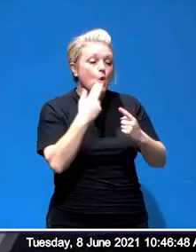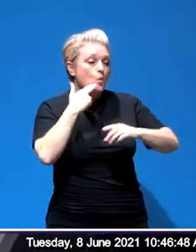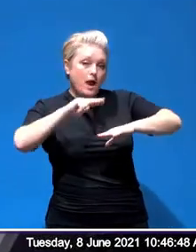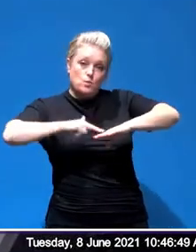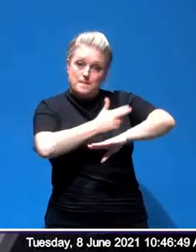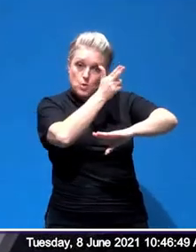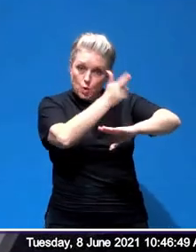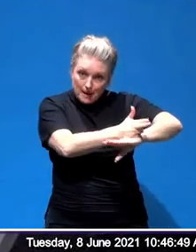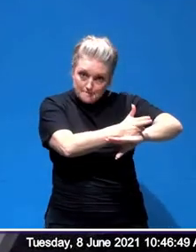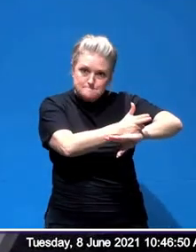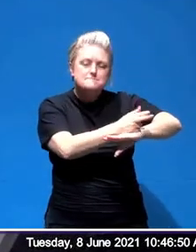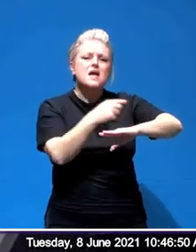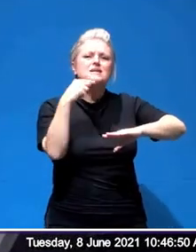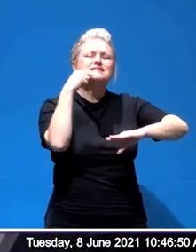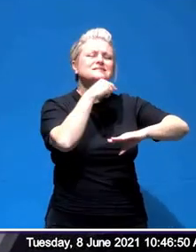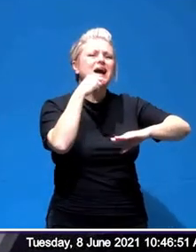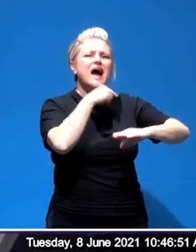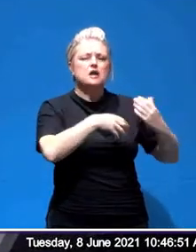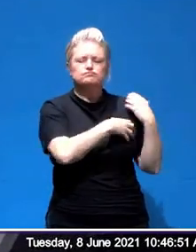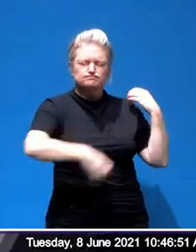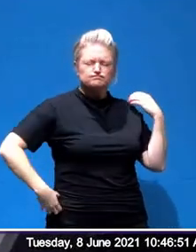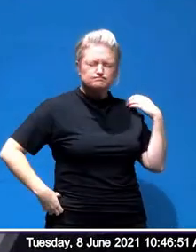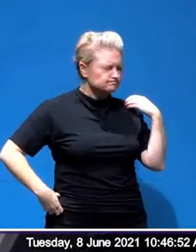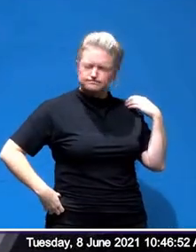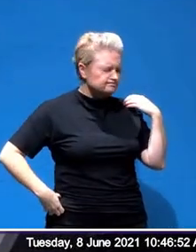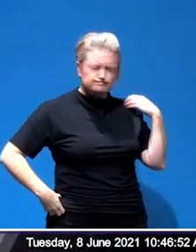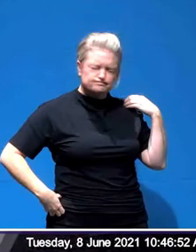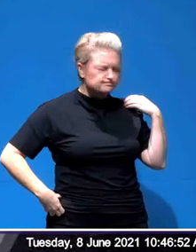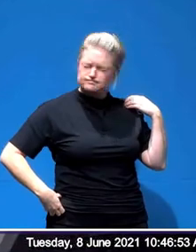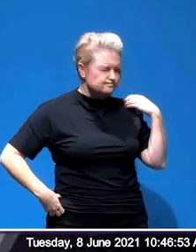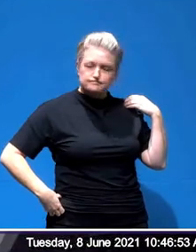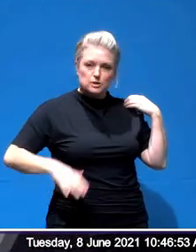seatbelt, constantly and repeated saying "Don't want it, don't want it."